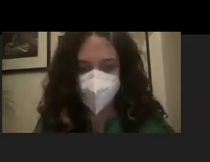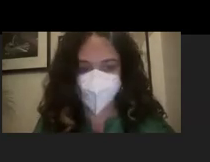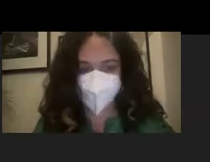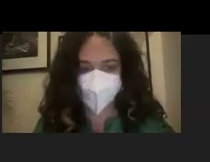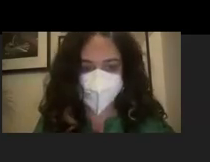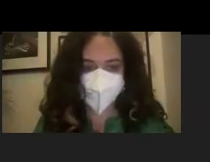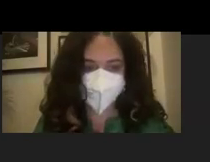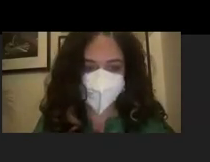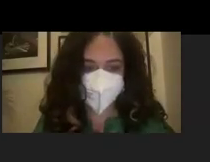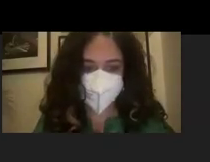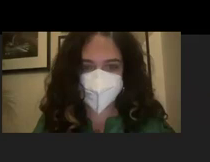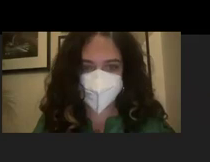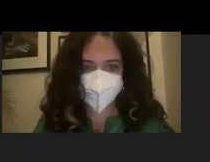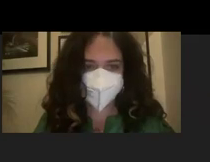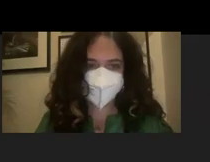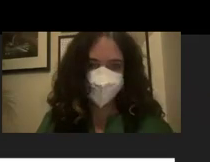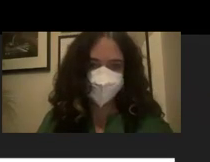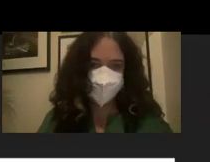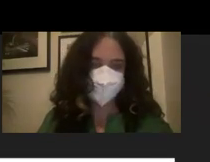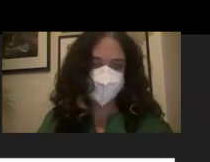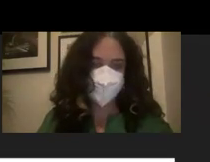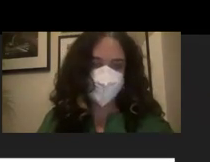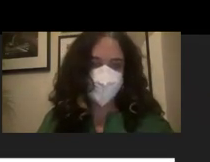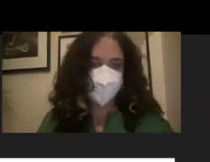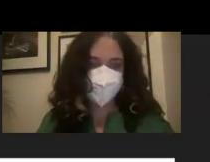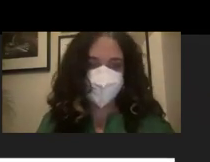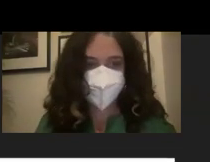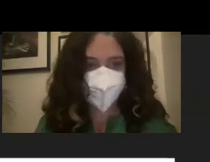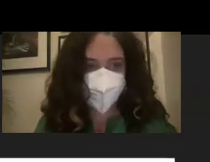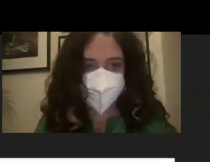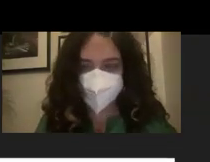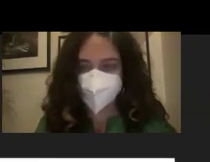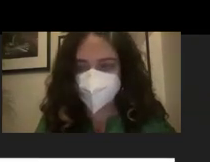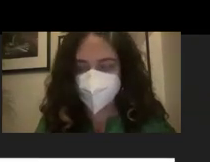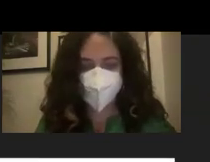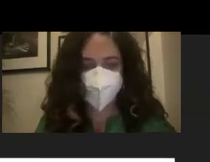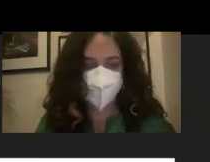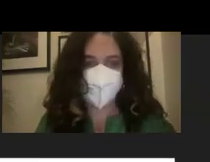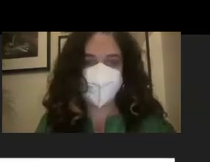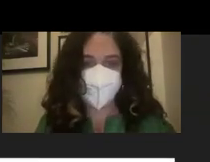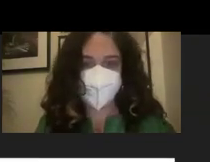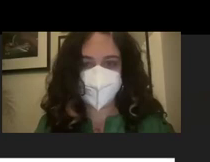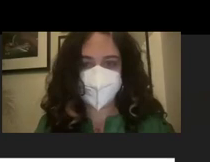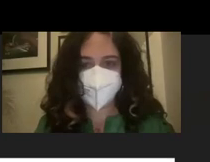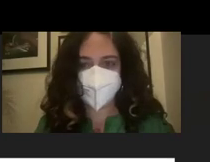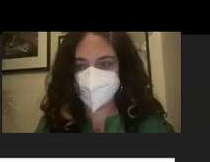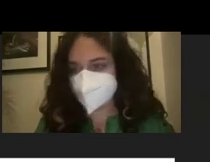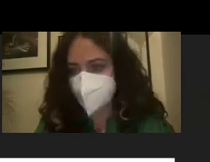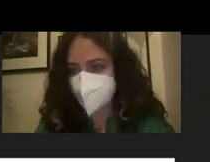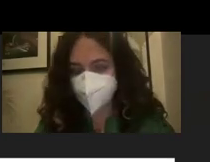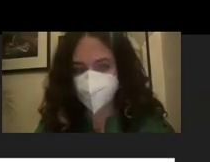not true next slide here we see some prominent examples of this Eugenics logic in statements from